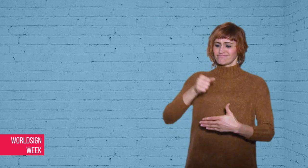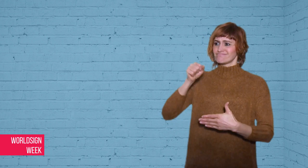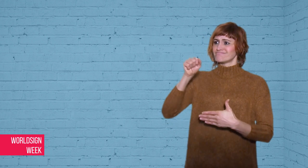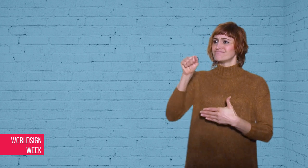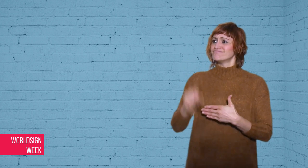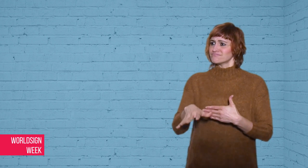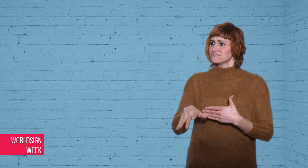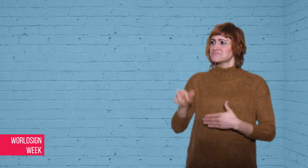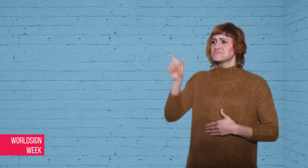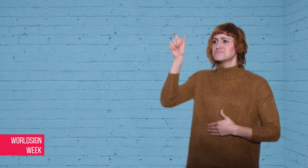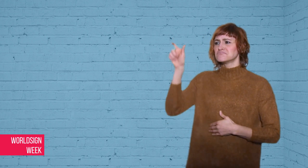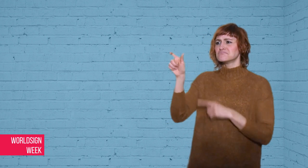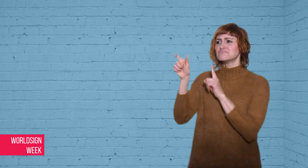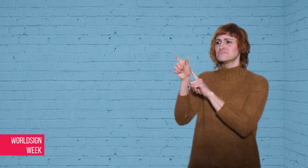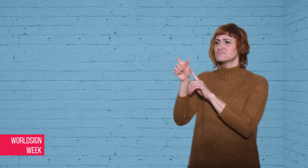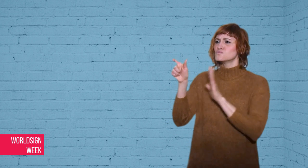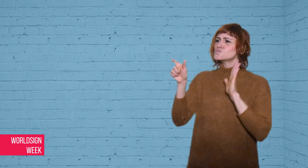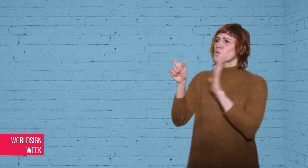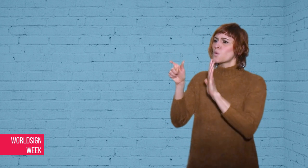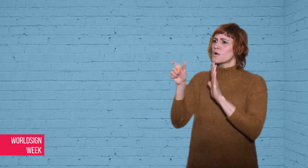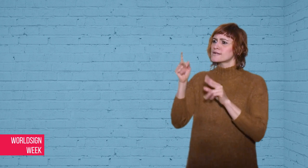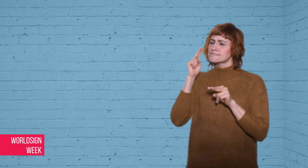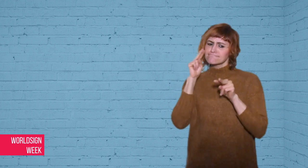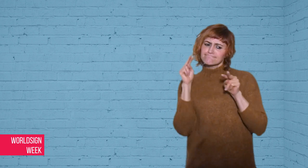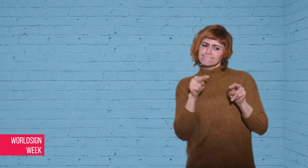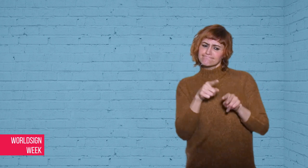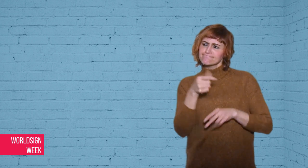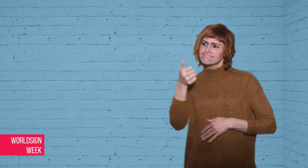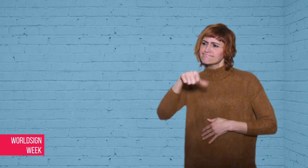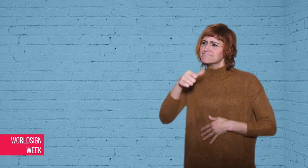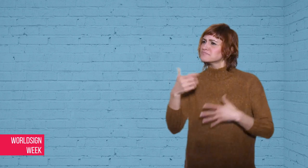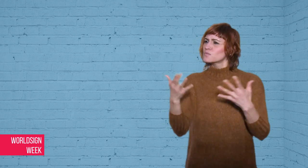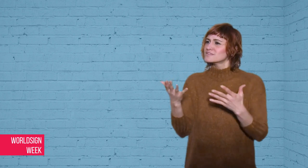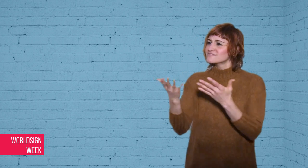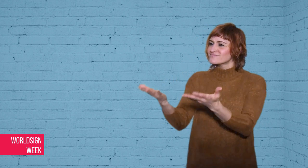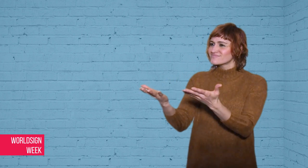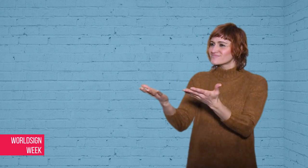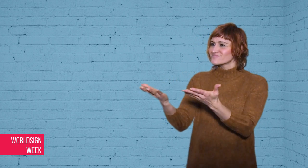What is his stance on abortion? Has it changed?